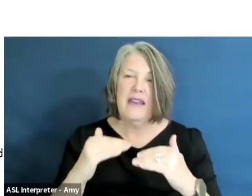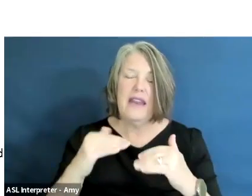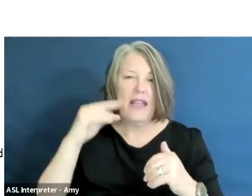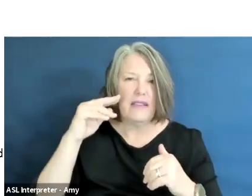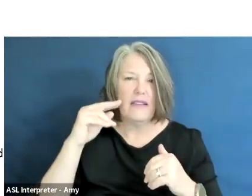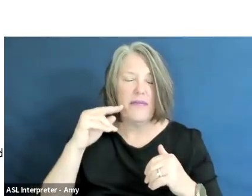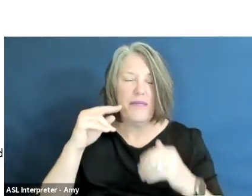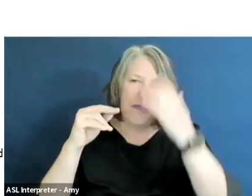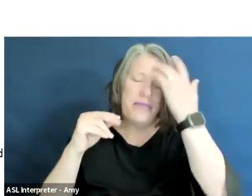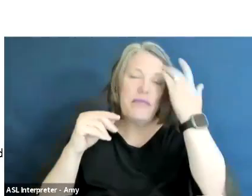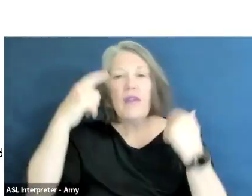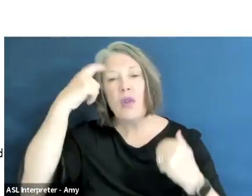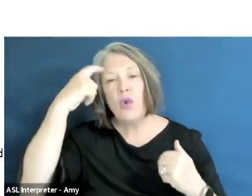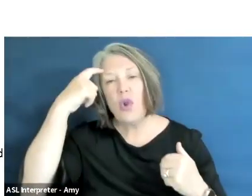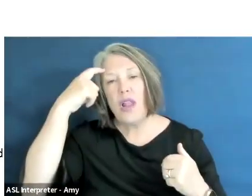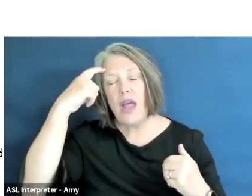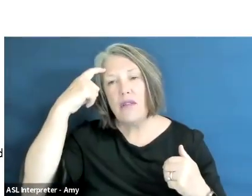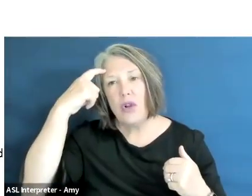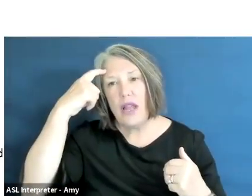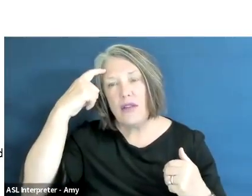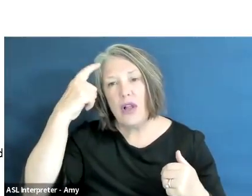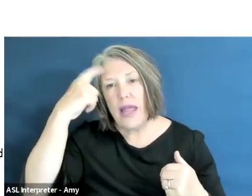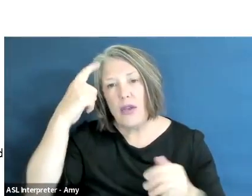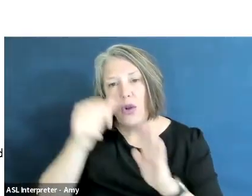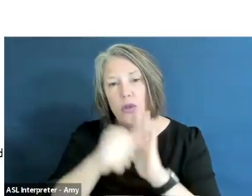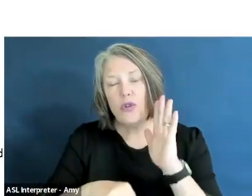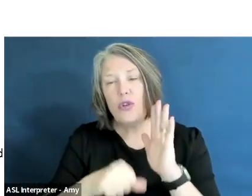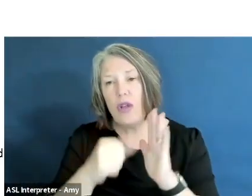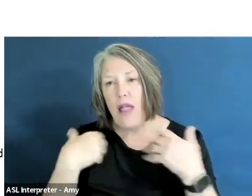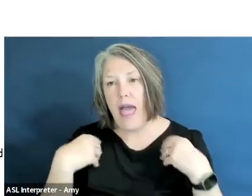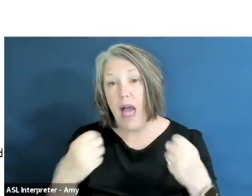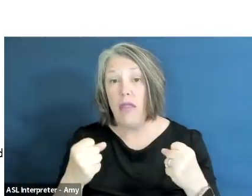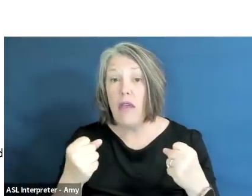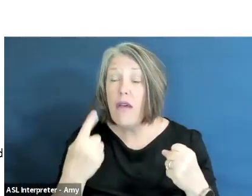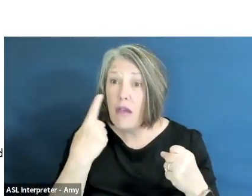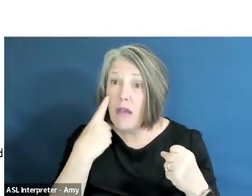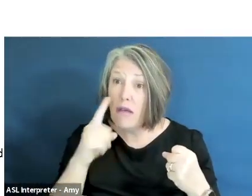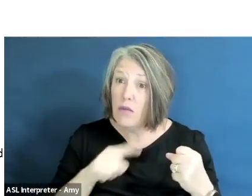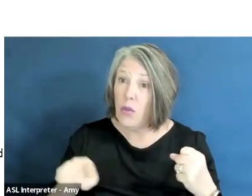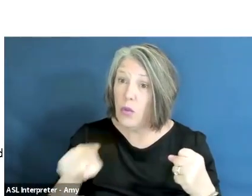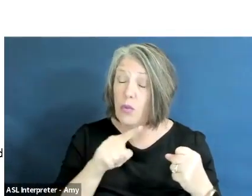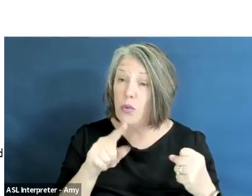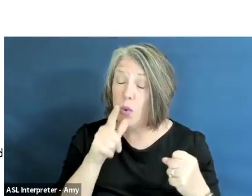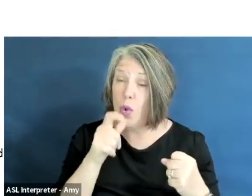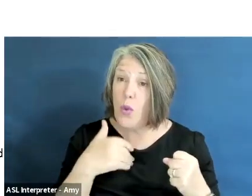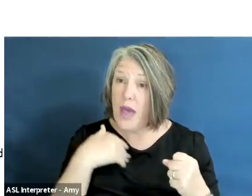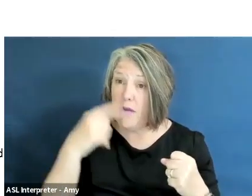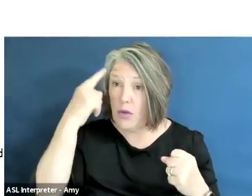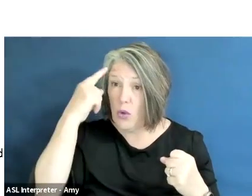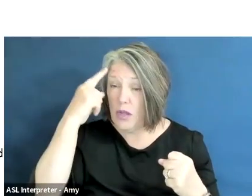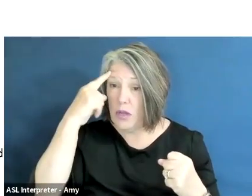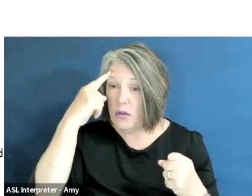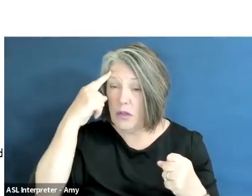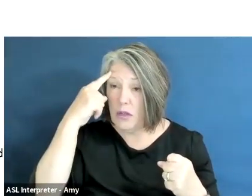neurosurgical health for individuals that have a neurological condition like multiple sclerosis,